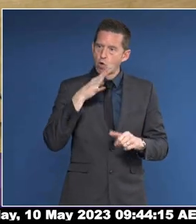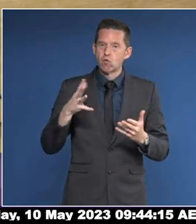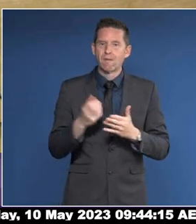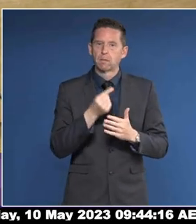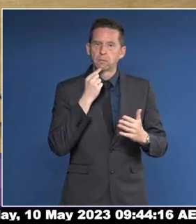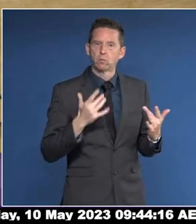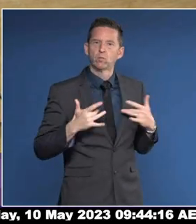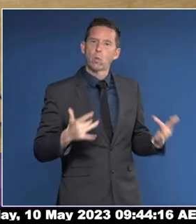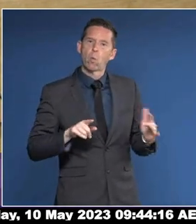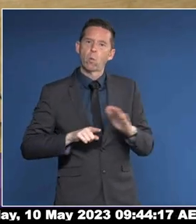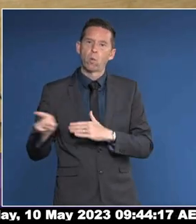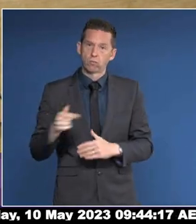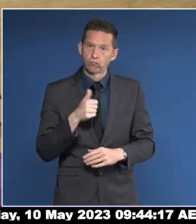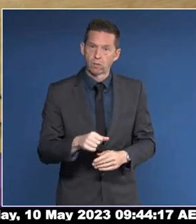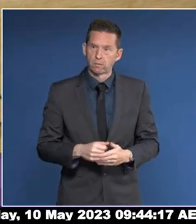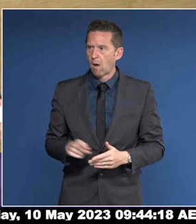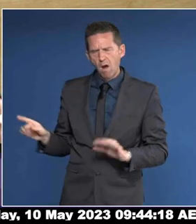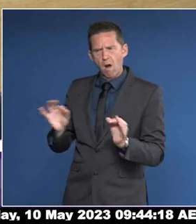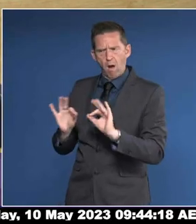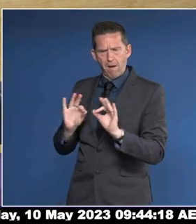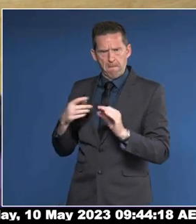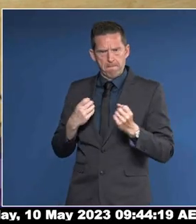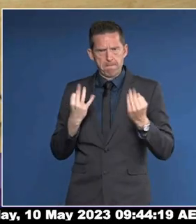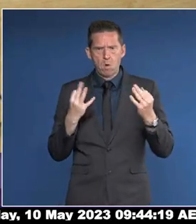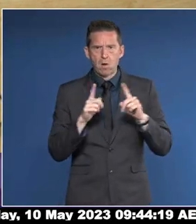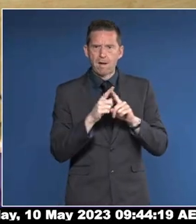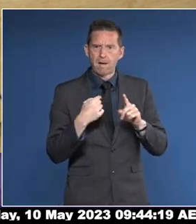I wouldn't - well, we don't have a legal framework to intervene with adults.